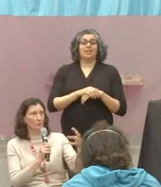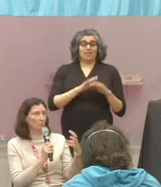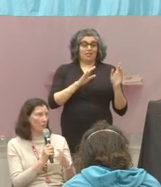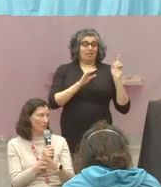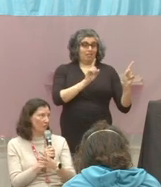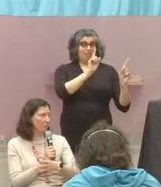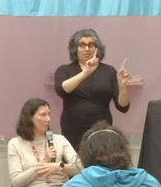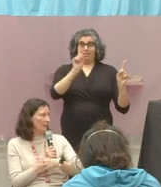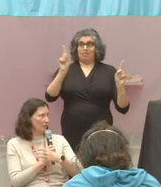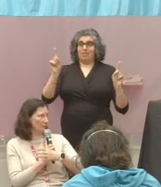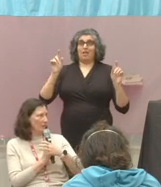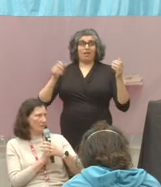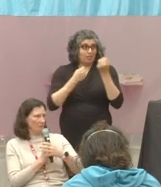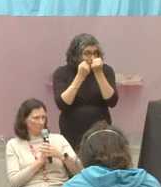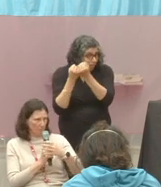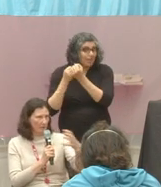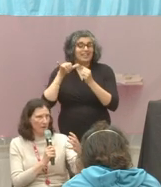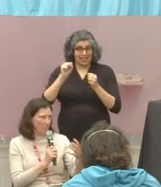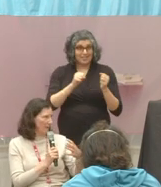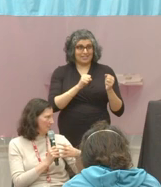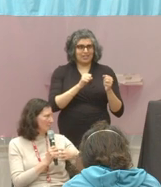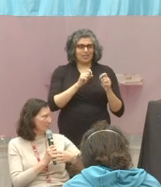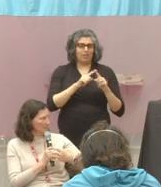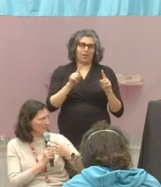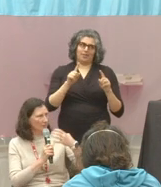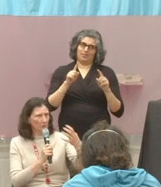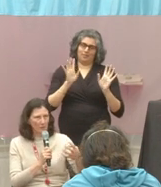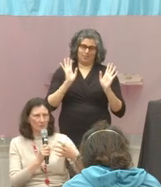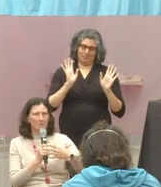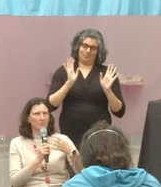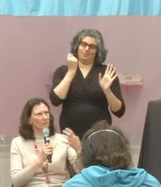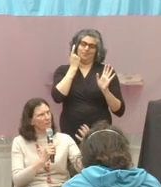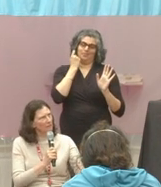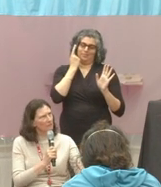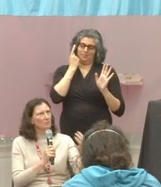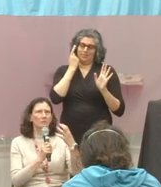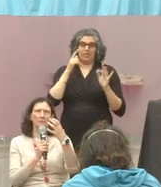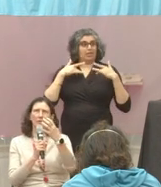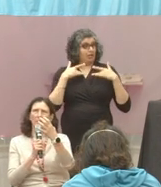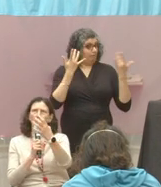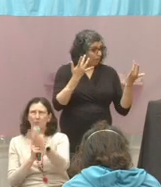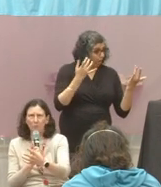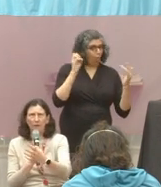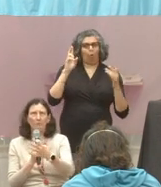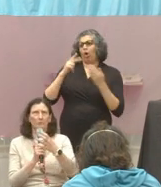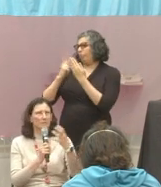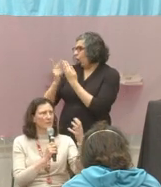are supportive, but we kind of butted up against, you know, is this an event? Or is this program? Or is this an